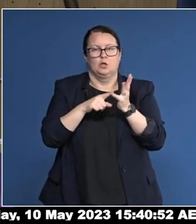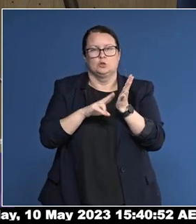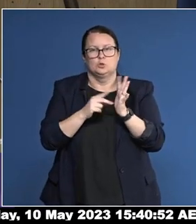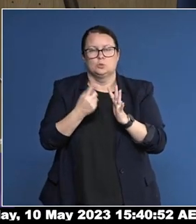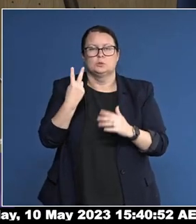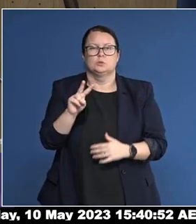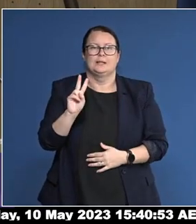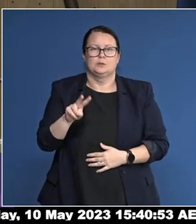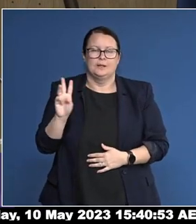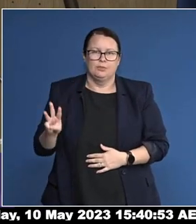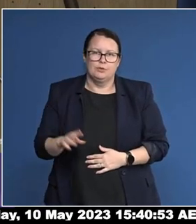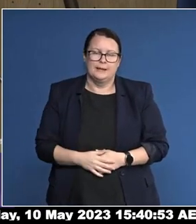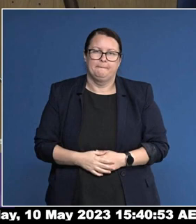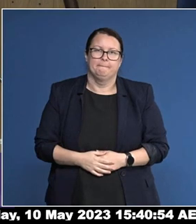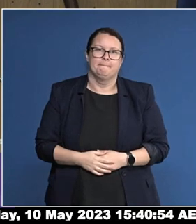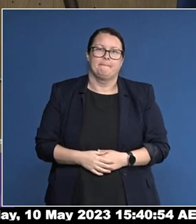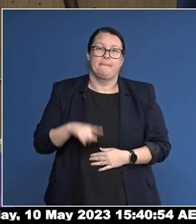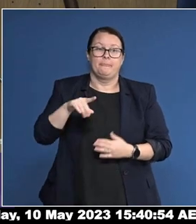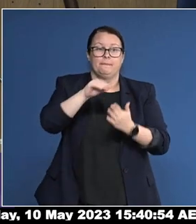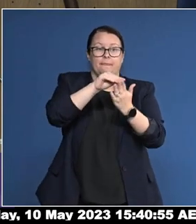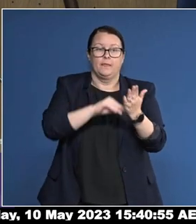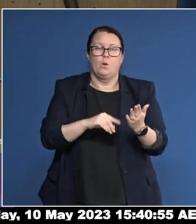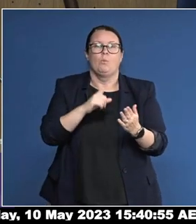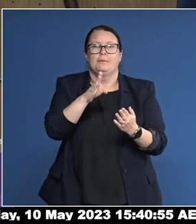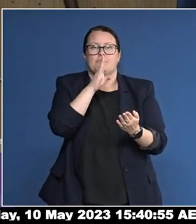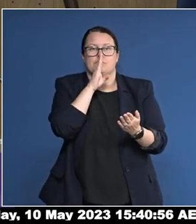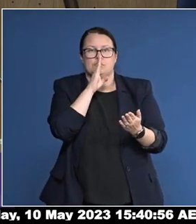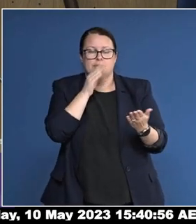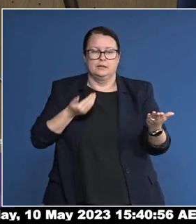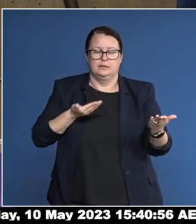These submissions will be provided on a confidential basis to parties with leave to